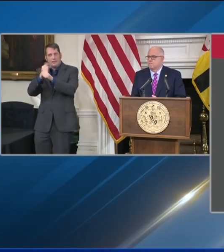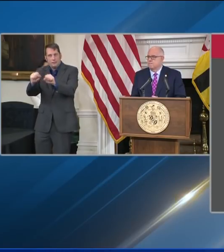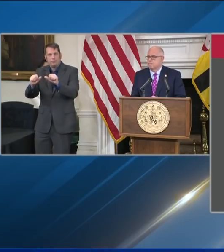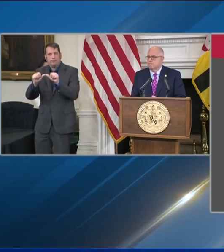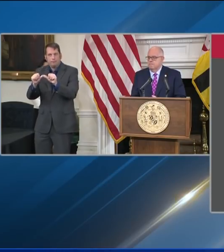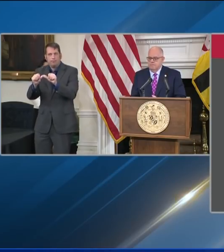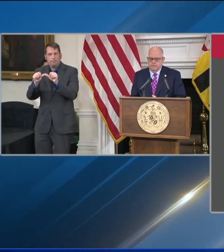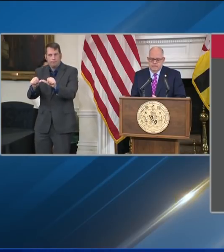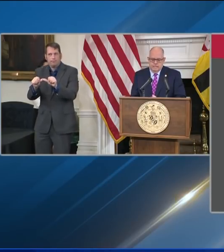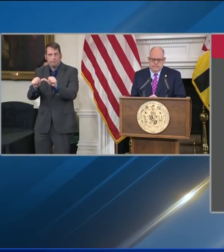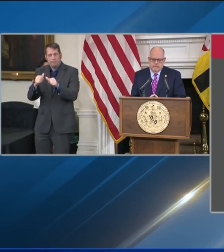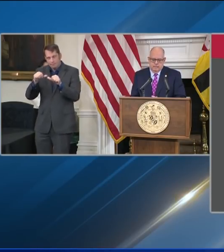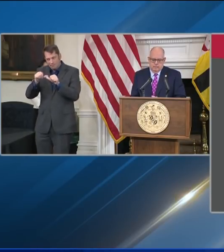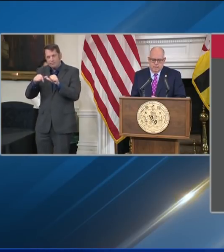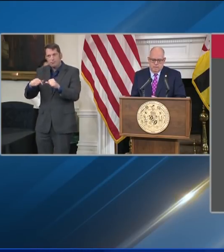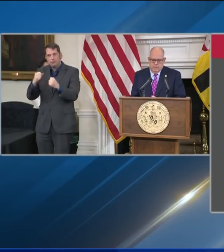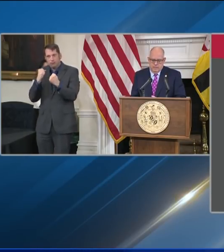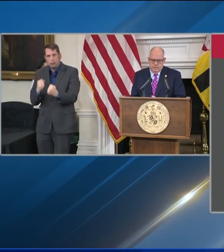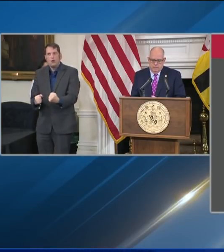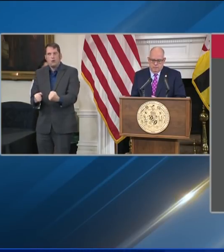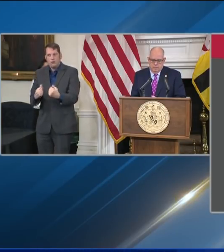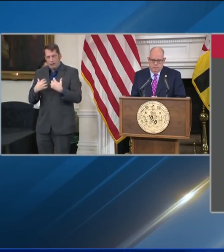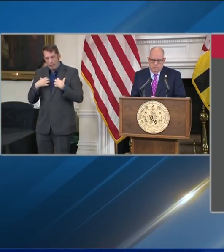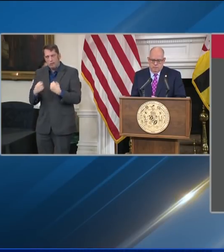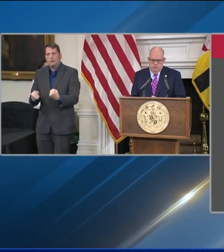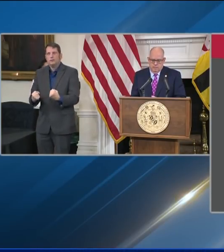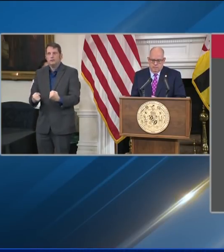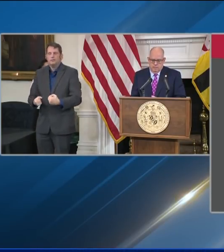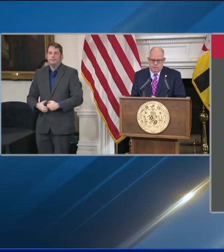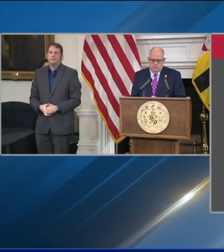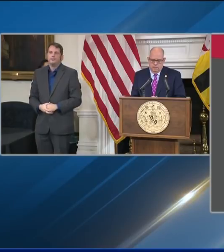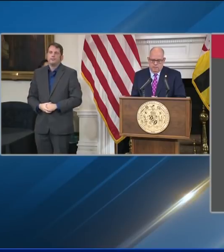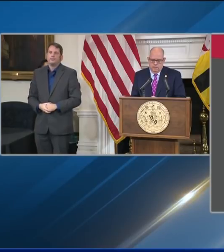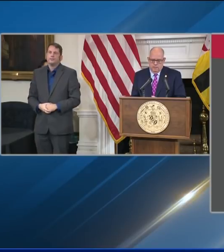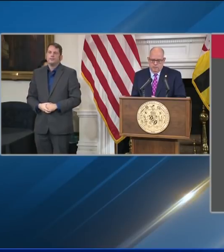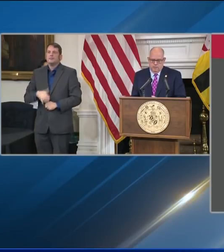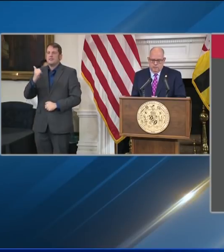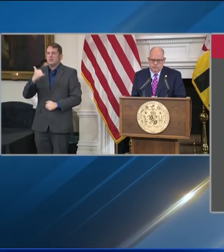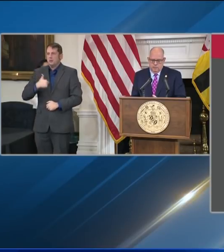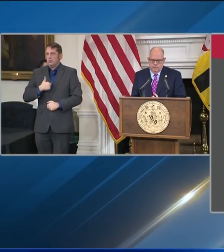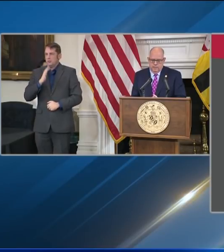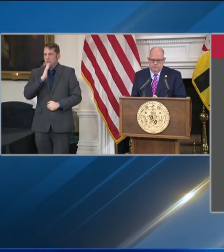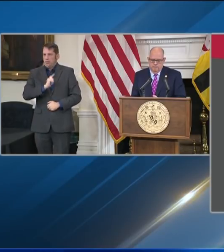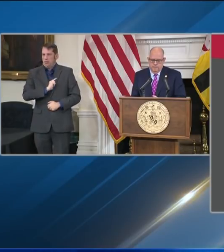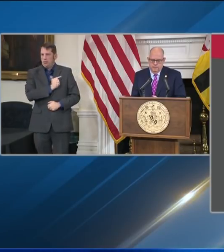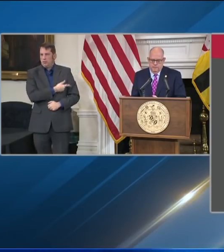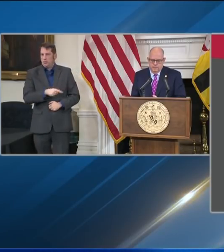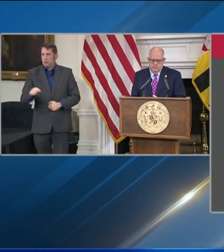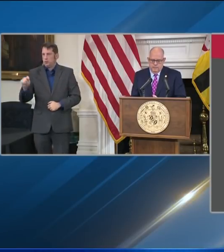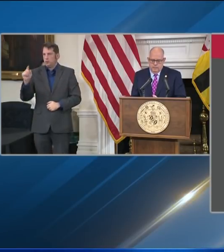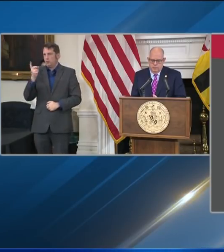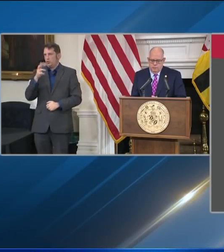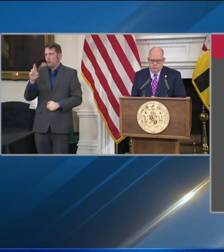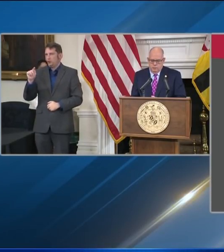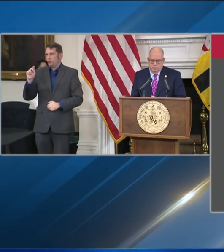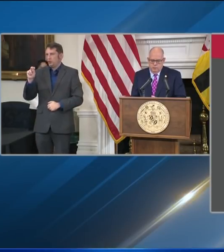ARE COUNTING ON YOU TO STAY? MARYLAND STRONG NOT THIS TIME. I’D LIKE TO TURN IT OVER TO DR.